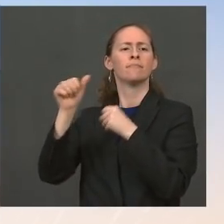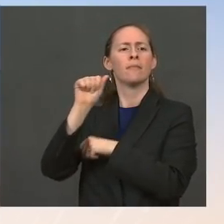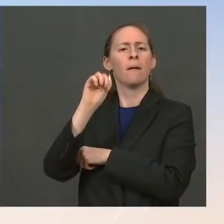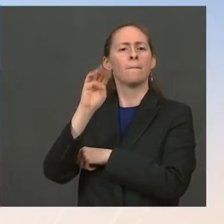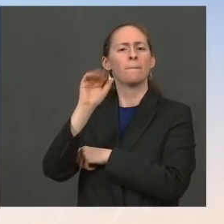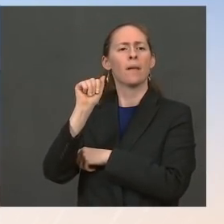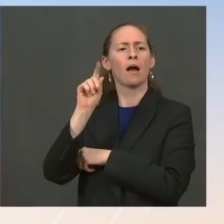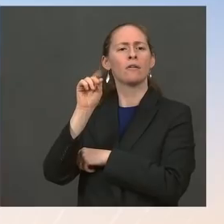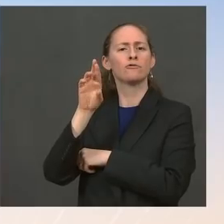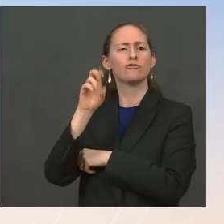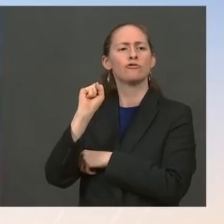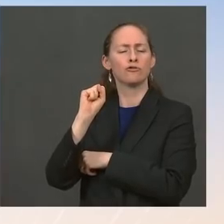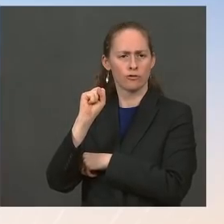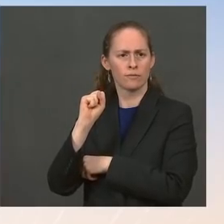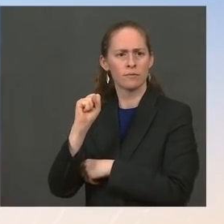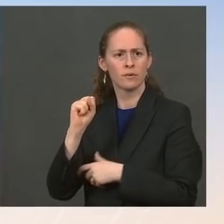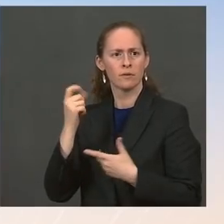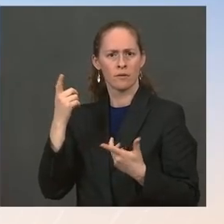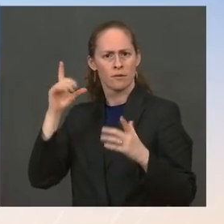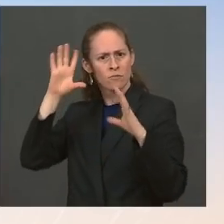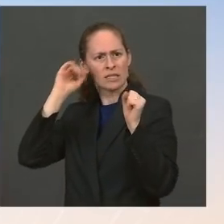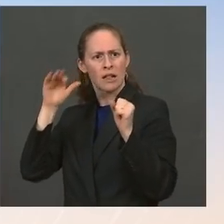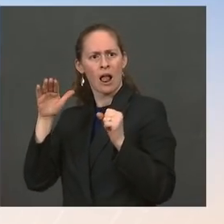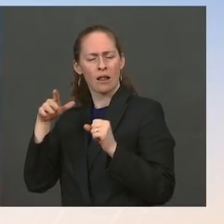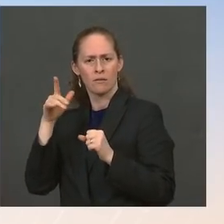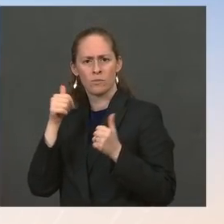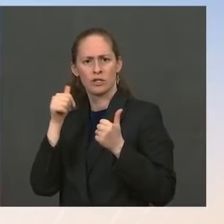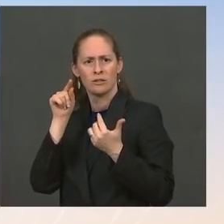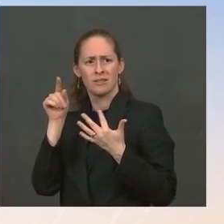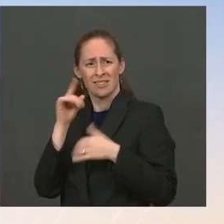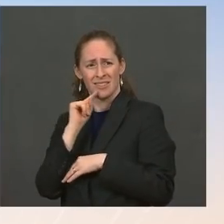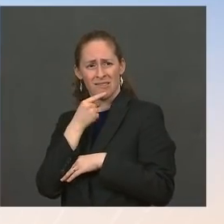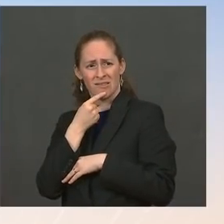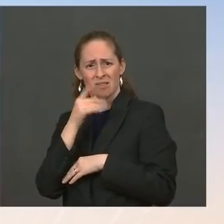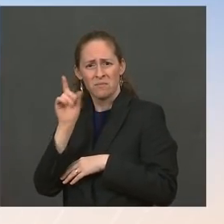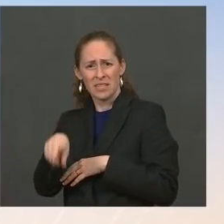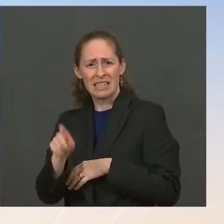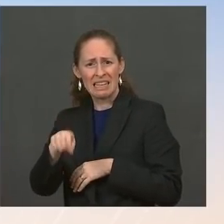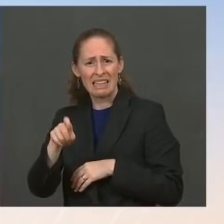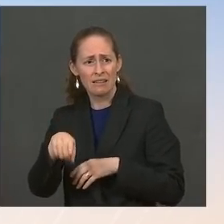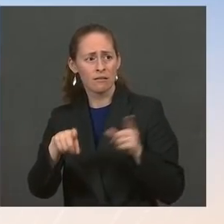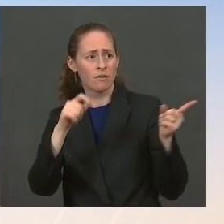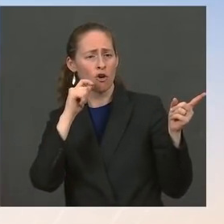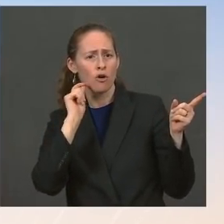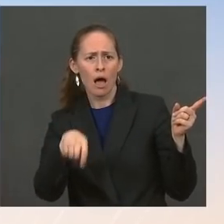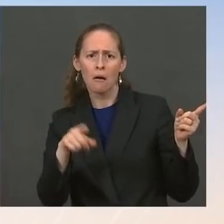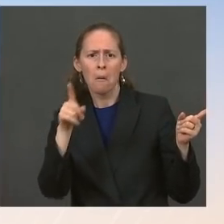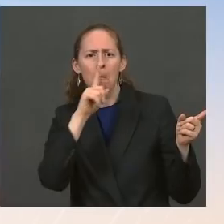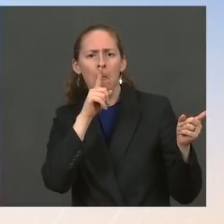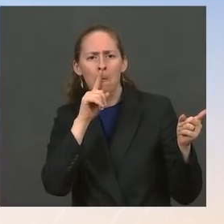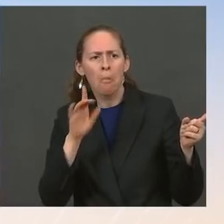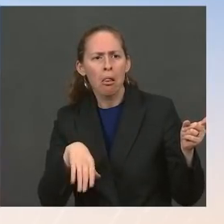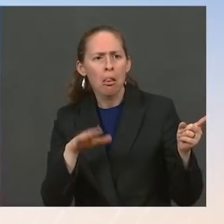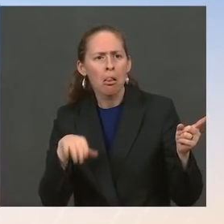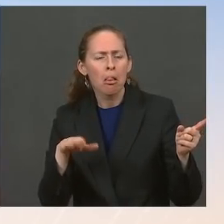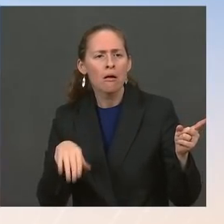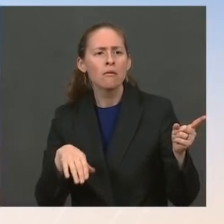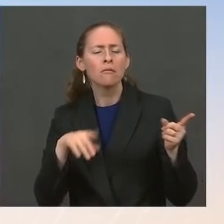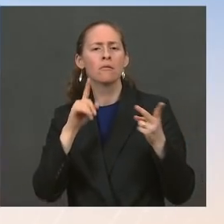to the key ambassadorships in Ukraine and in Hungary right now. Are any of those pending?